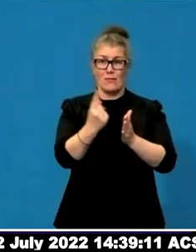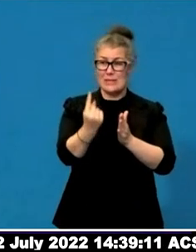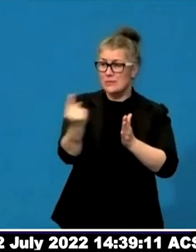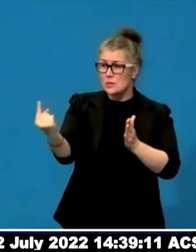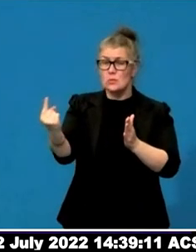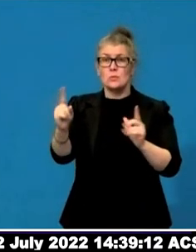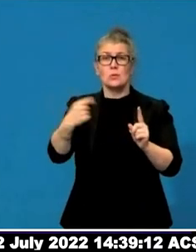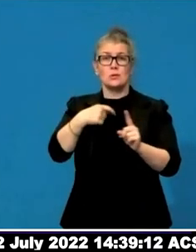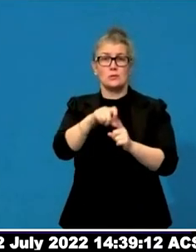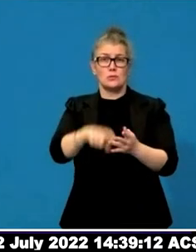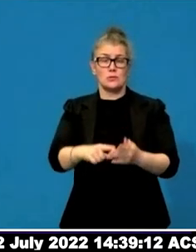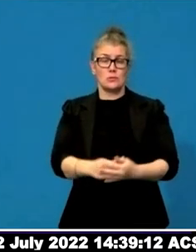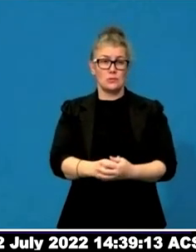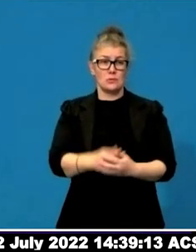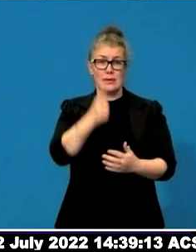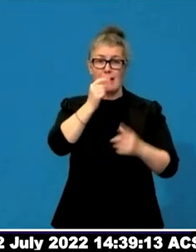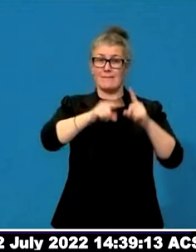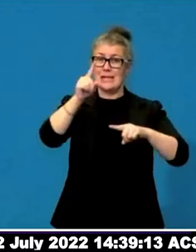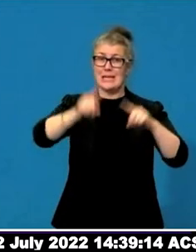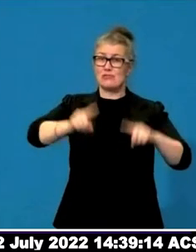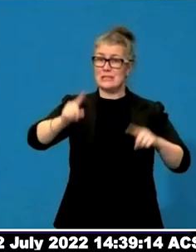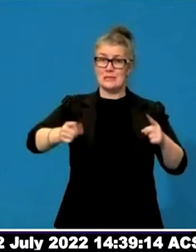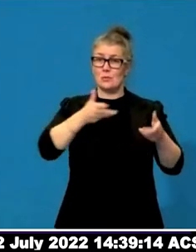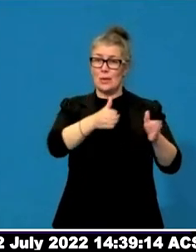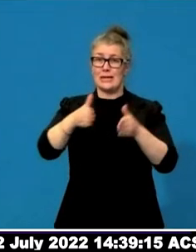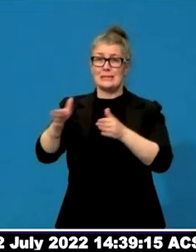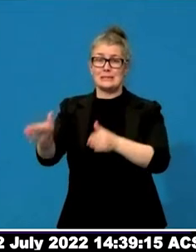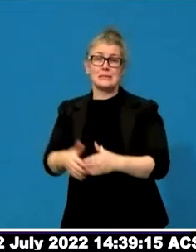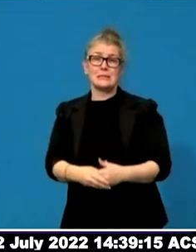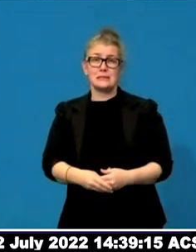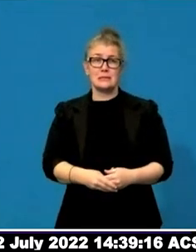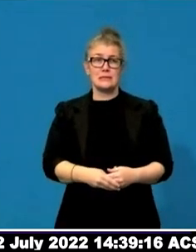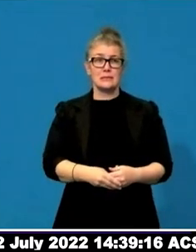It can range very, very different for many individuals.